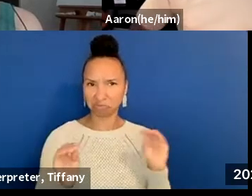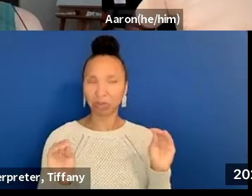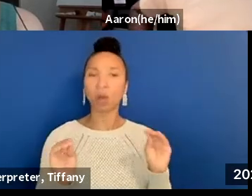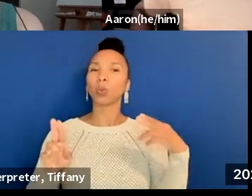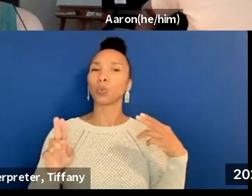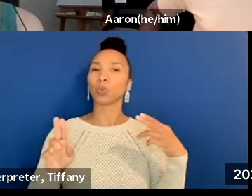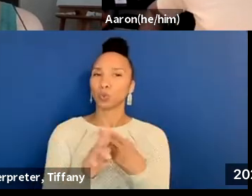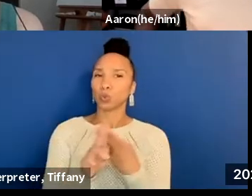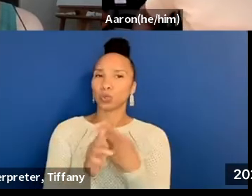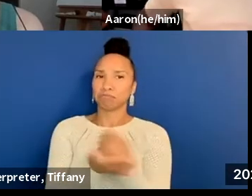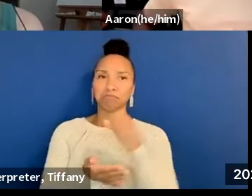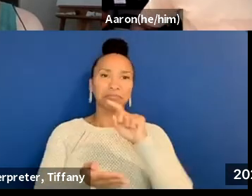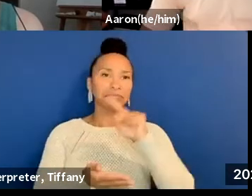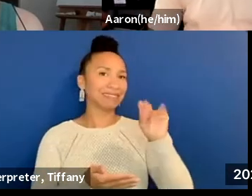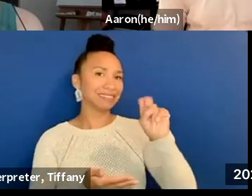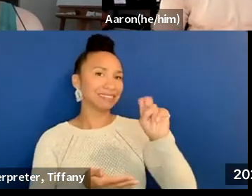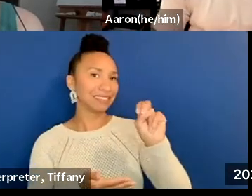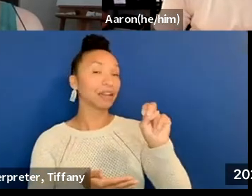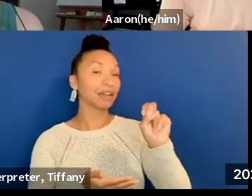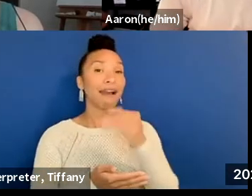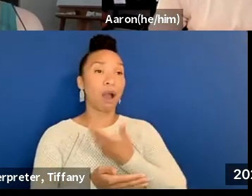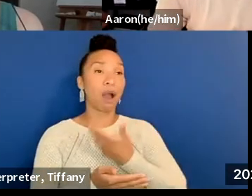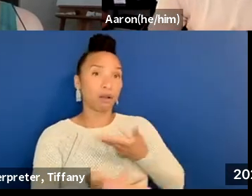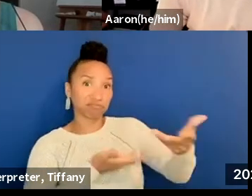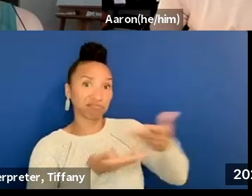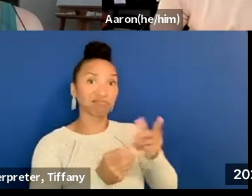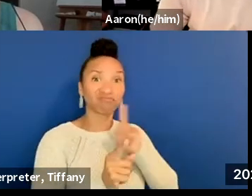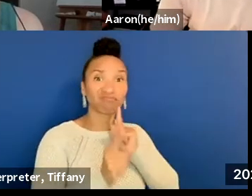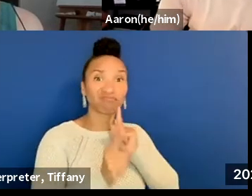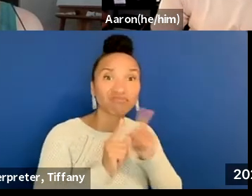Benjamin (they/them/elle): Both invite and seeing come to fruition exes contribution.